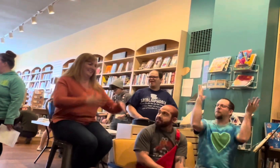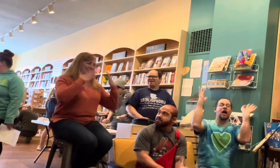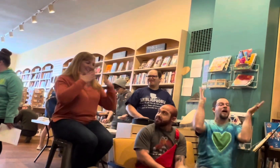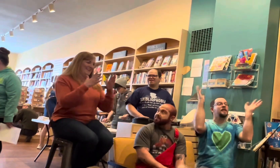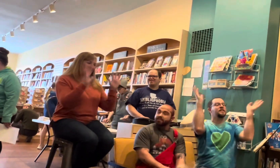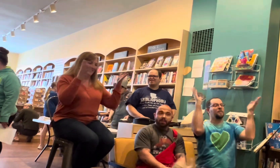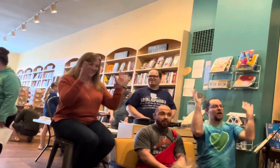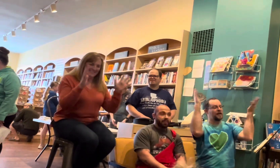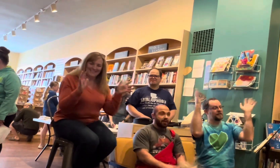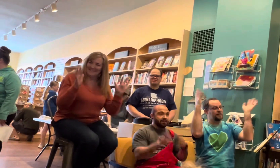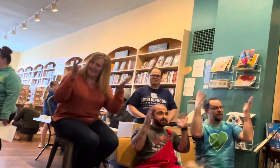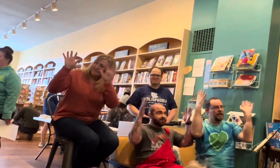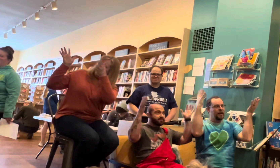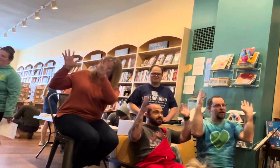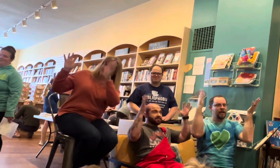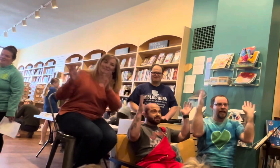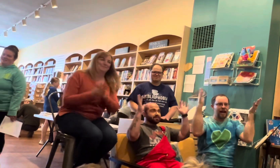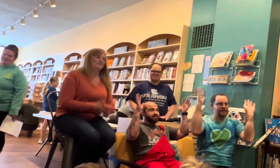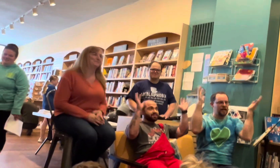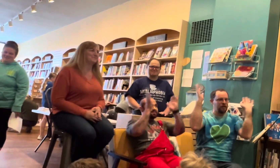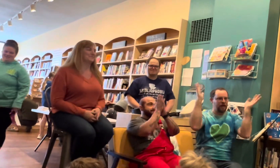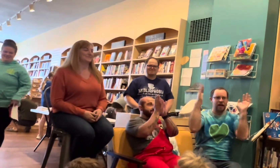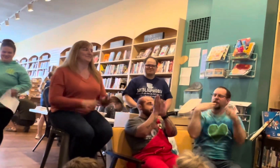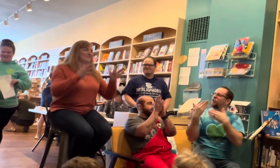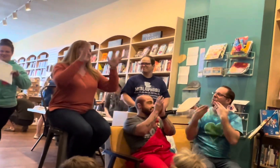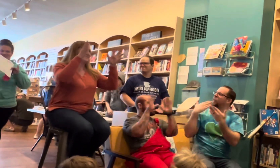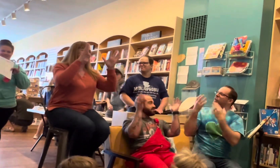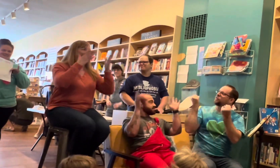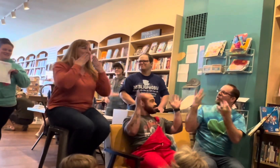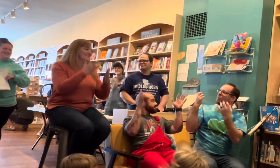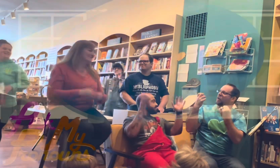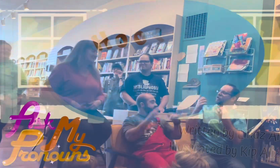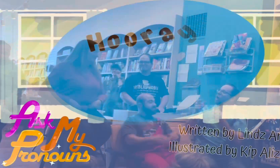applause! Applause in ASL! Thank you, thank you so much!